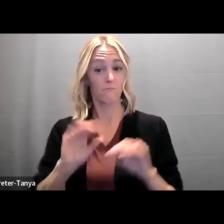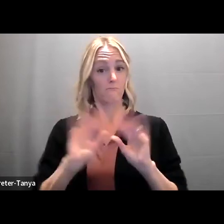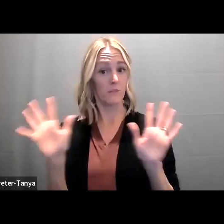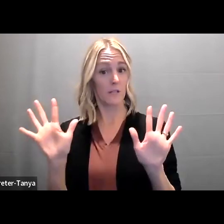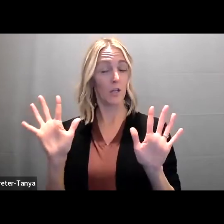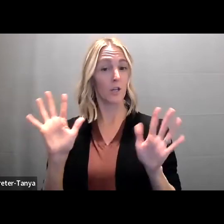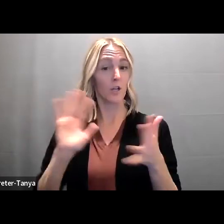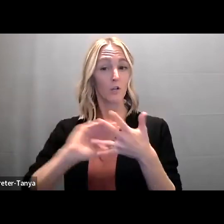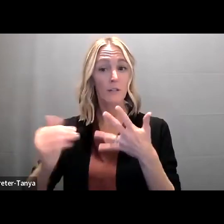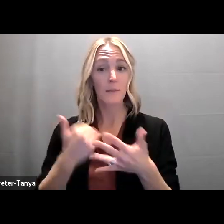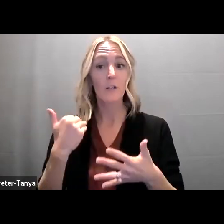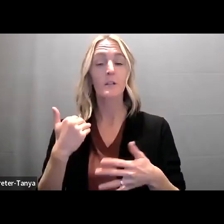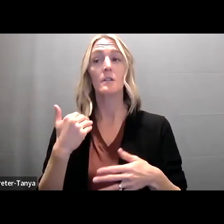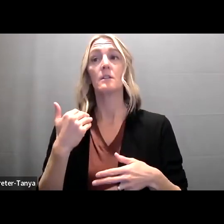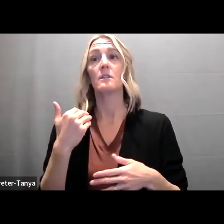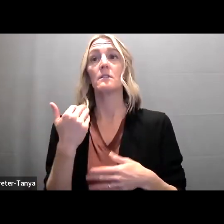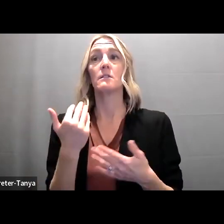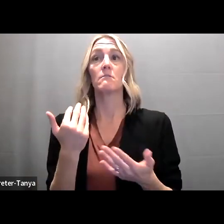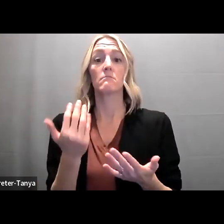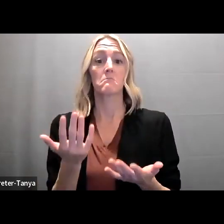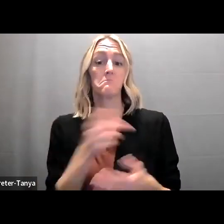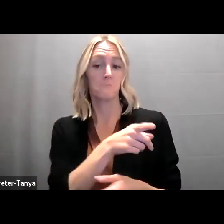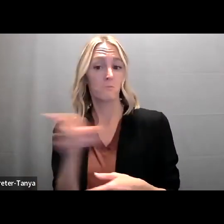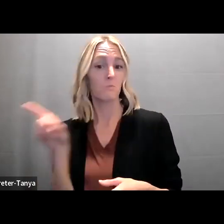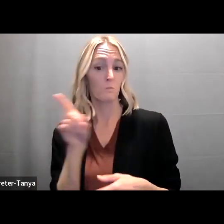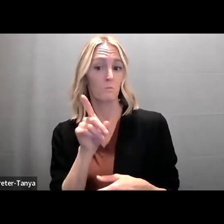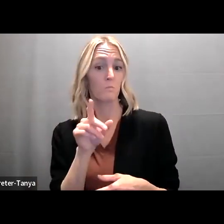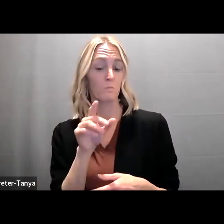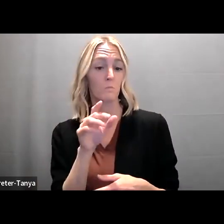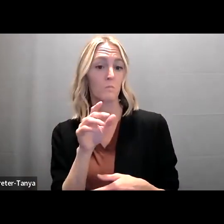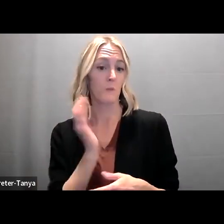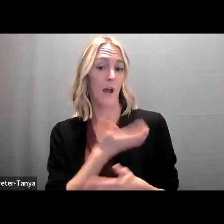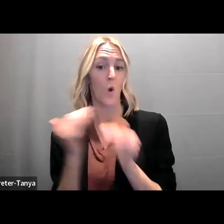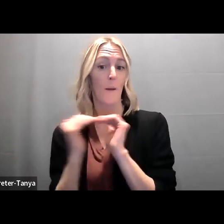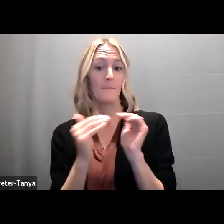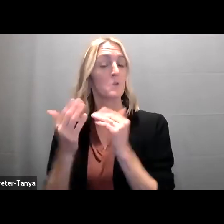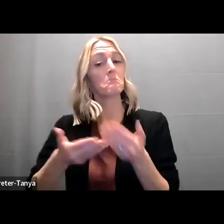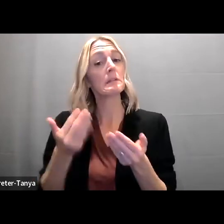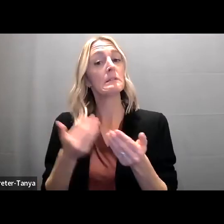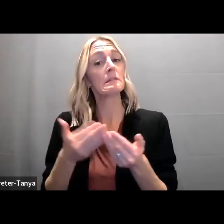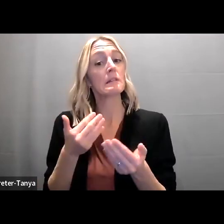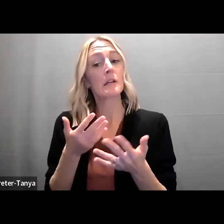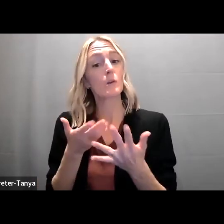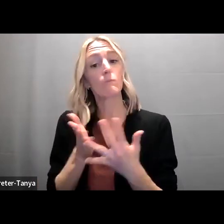Is it transparent is this is it something you thing you and your peers our peers would able to easily navigate?